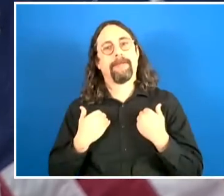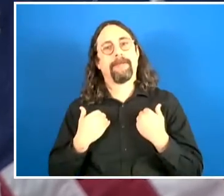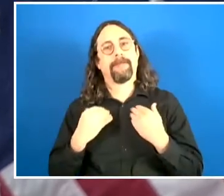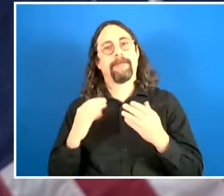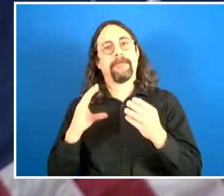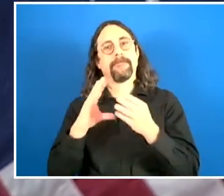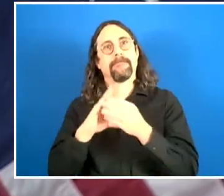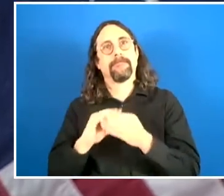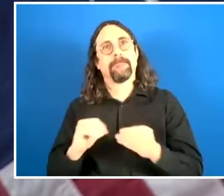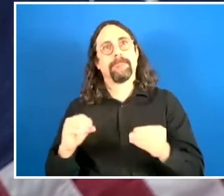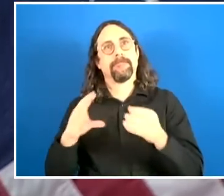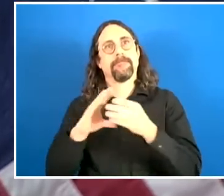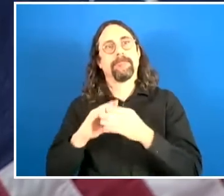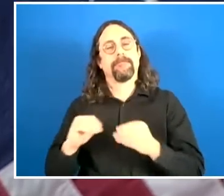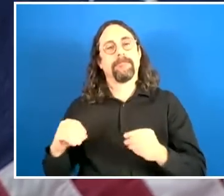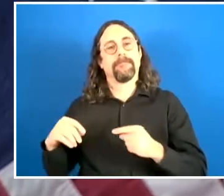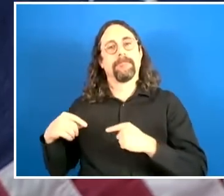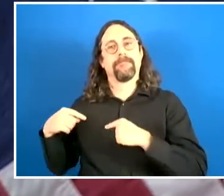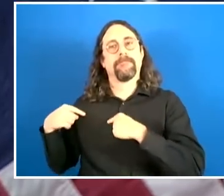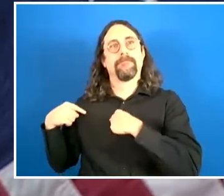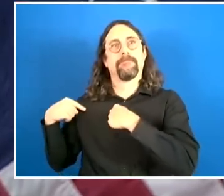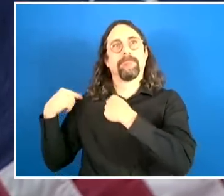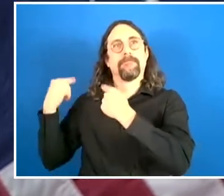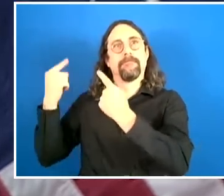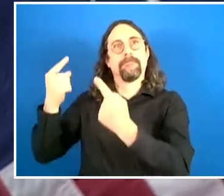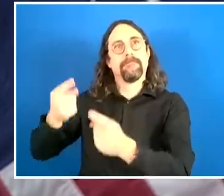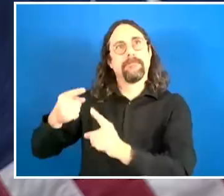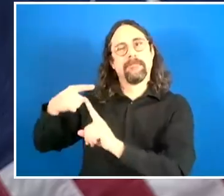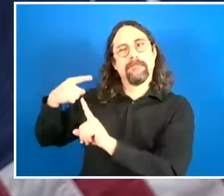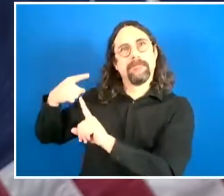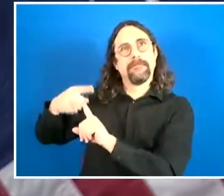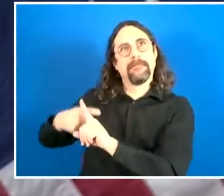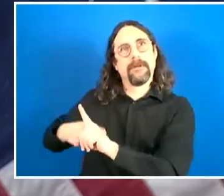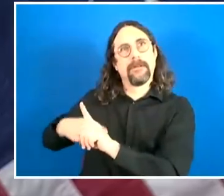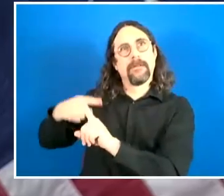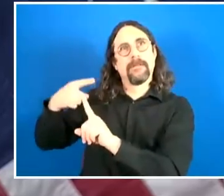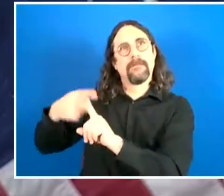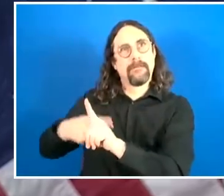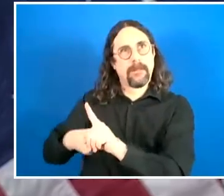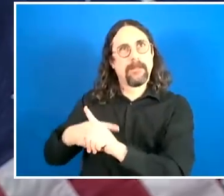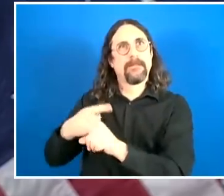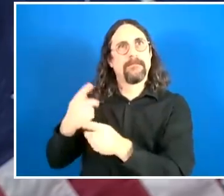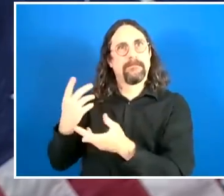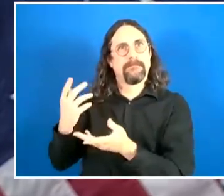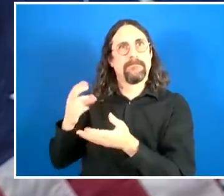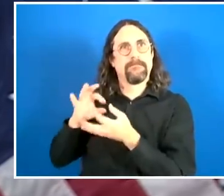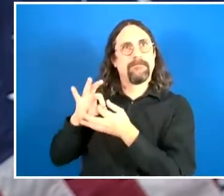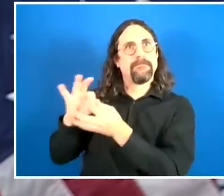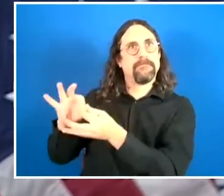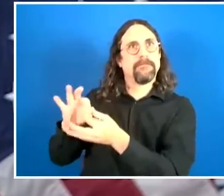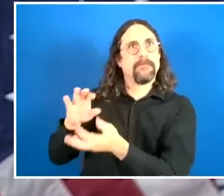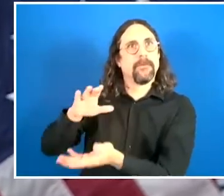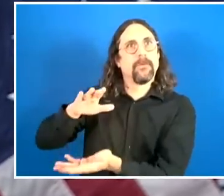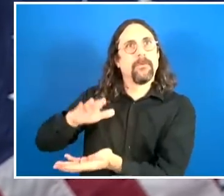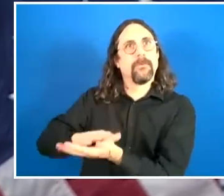THERE'S A STORY THAT NEEDS TOBE HO ALDBO UTWTHA' S HAPPENED THESE LAST COUPLE OF MONTHS IN OUR SCHOOLS.